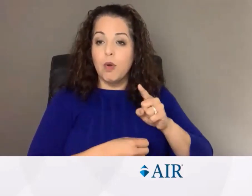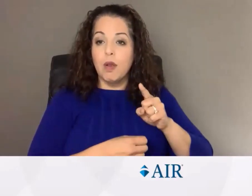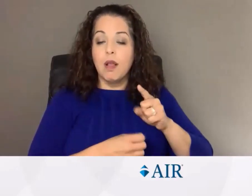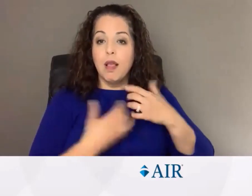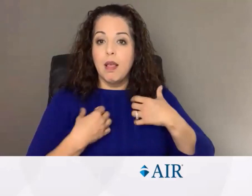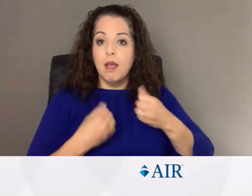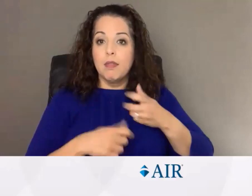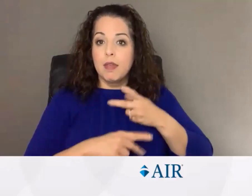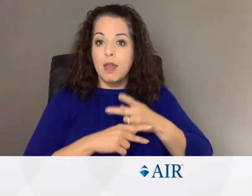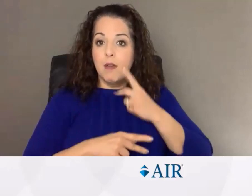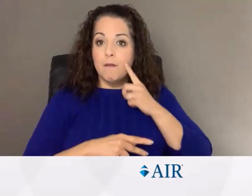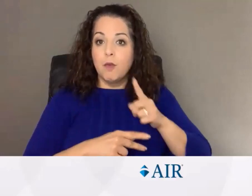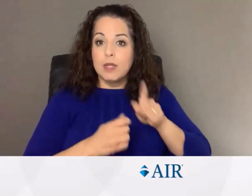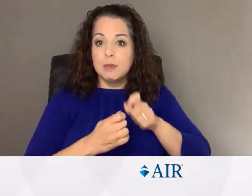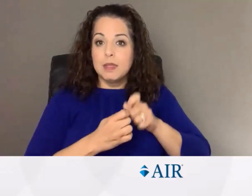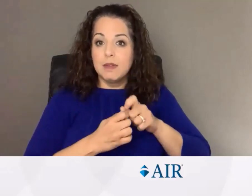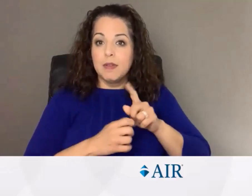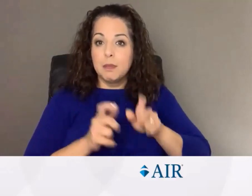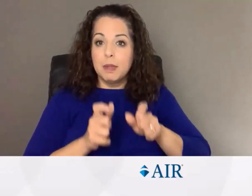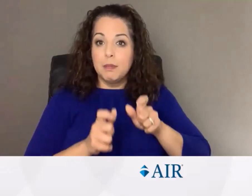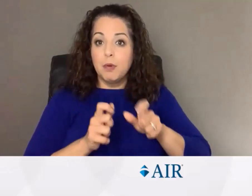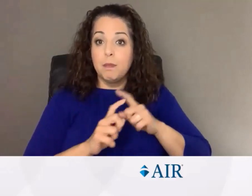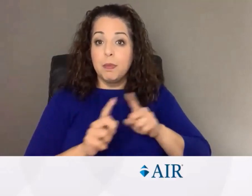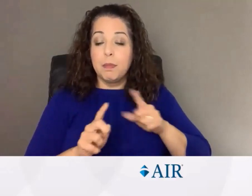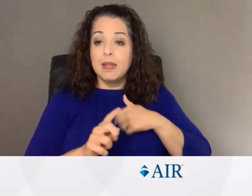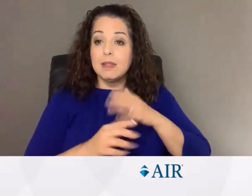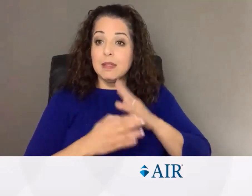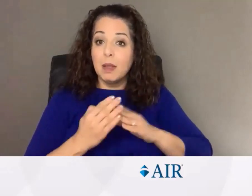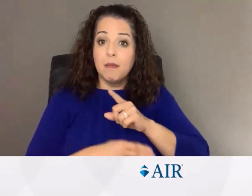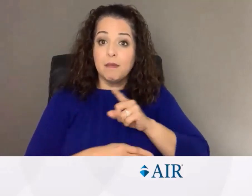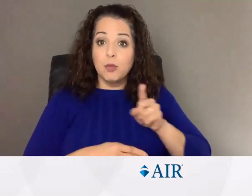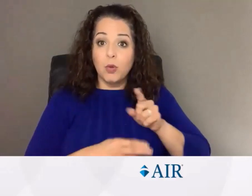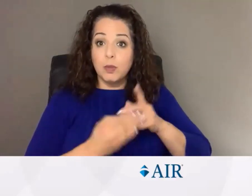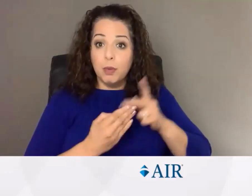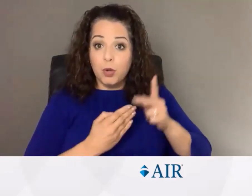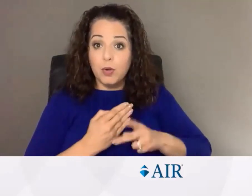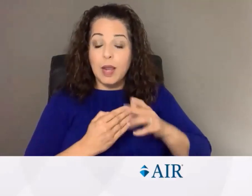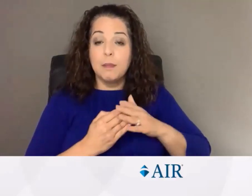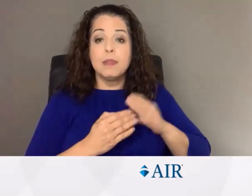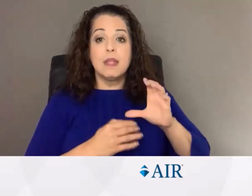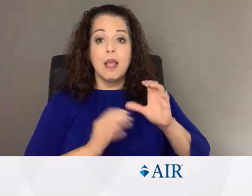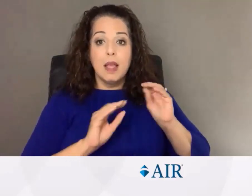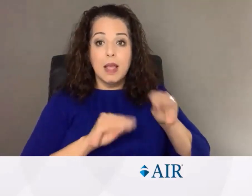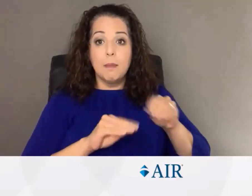for certain people by some of the programs implementing CAPABLE across the country.